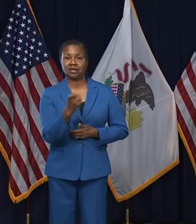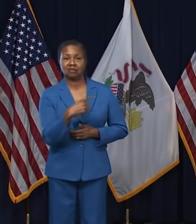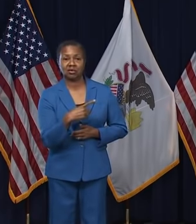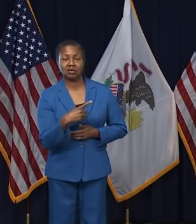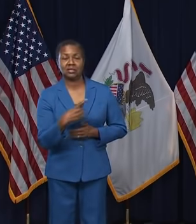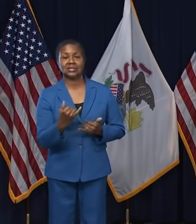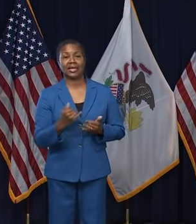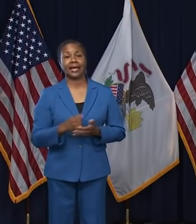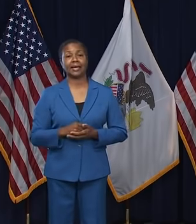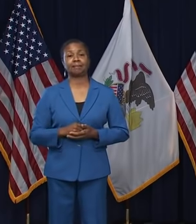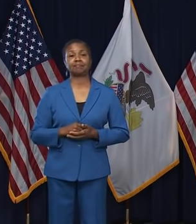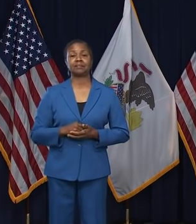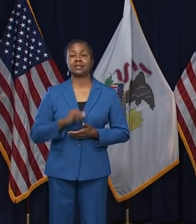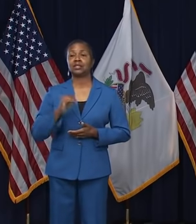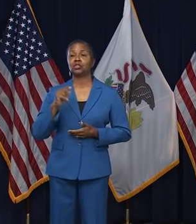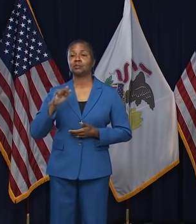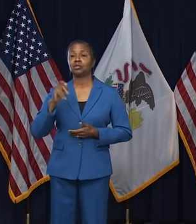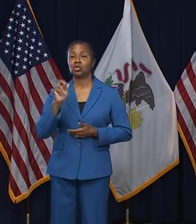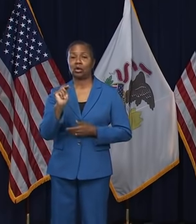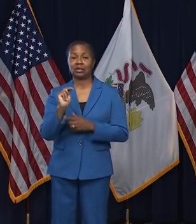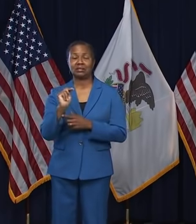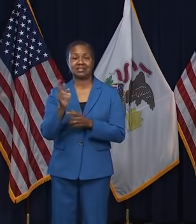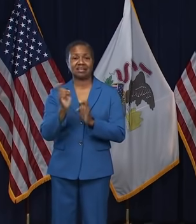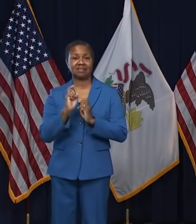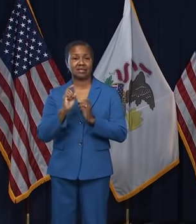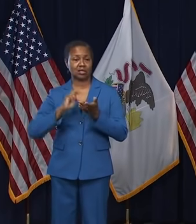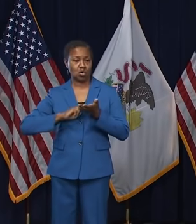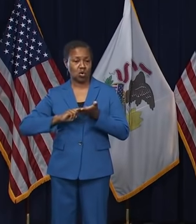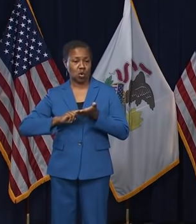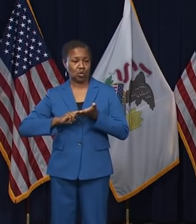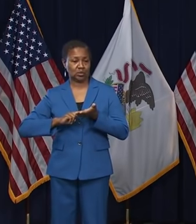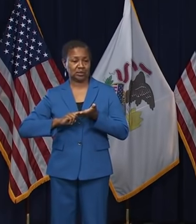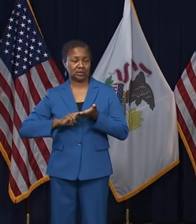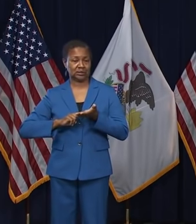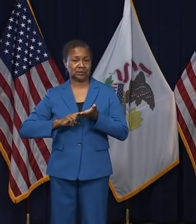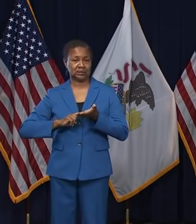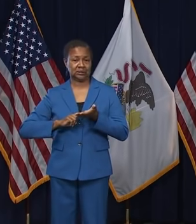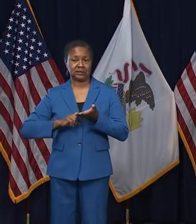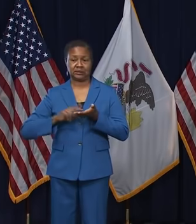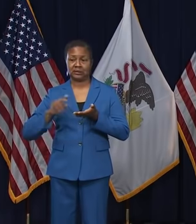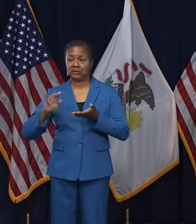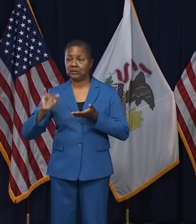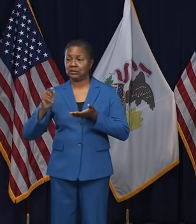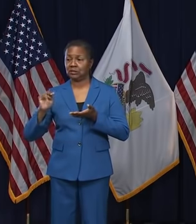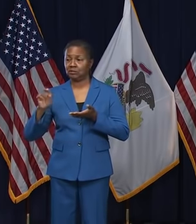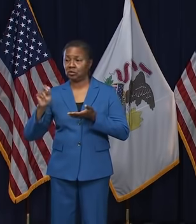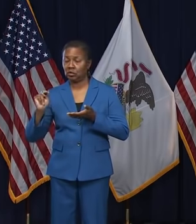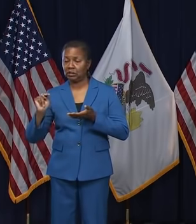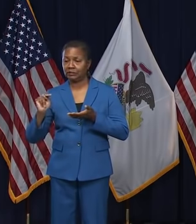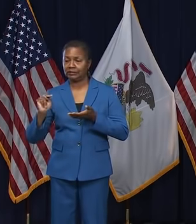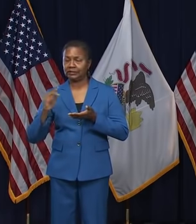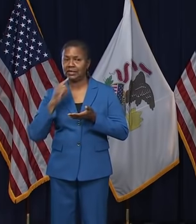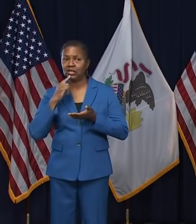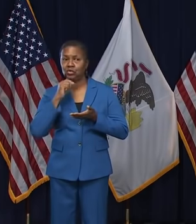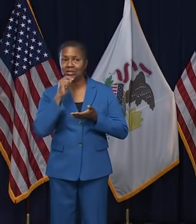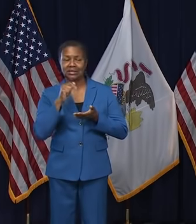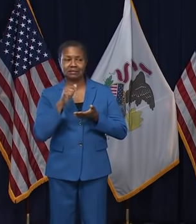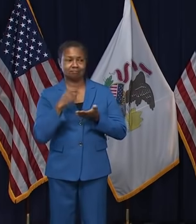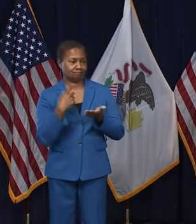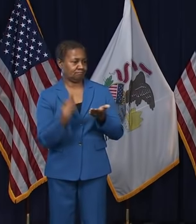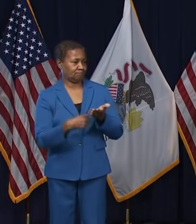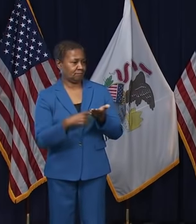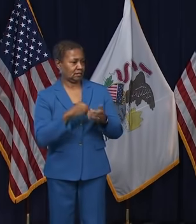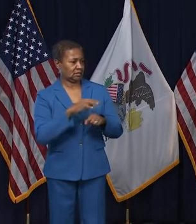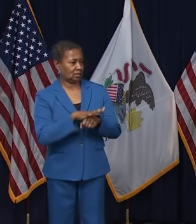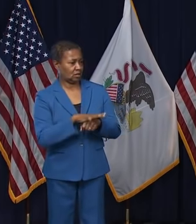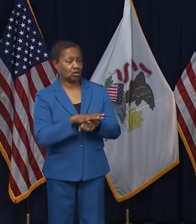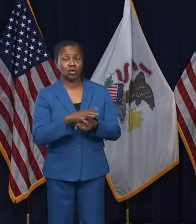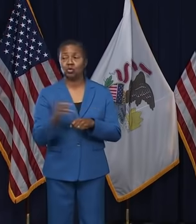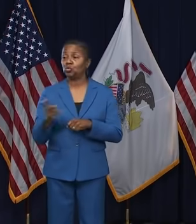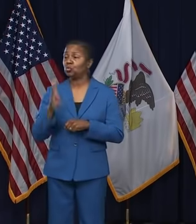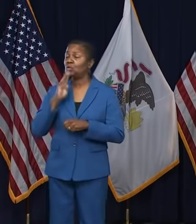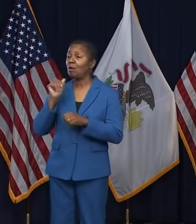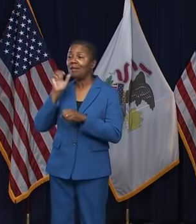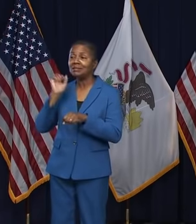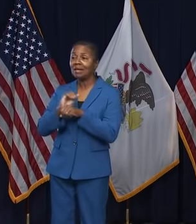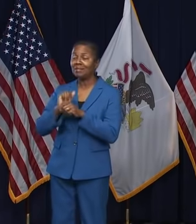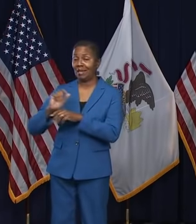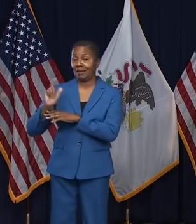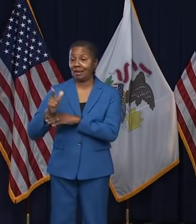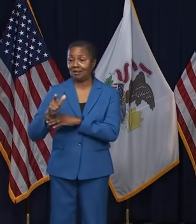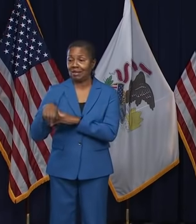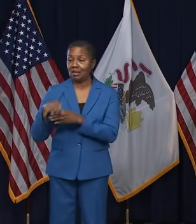to make that possible for